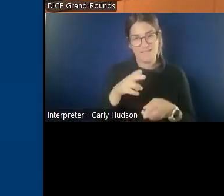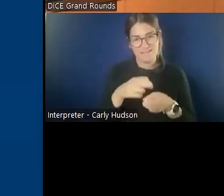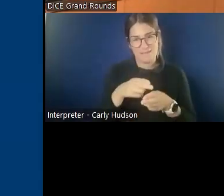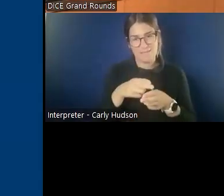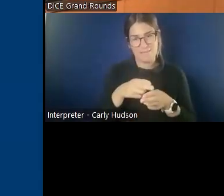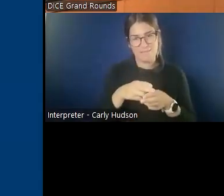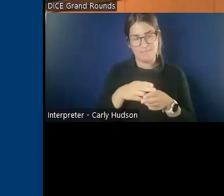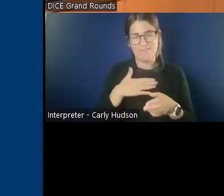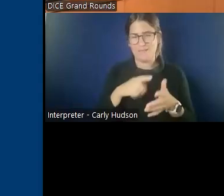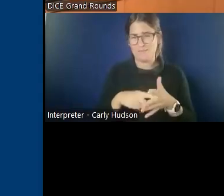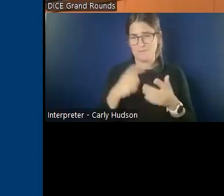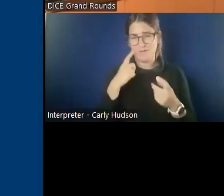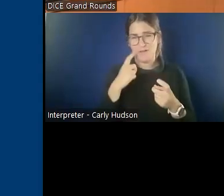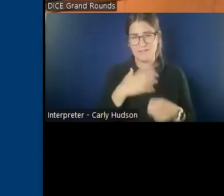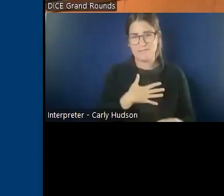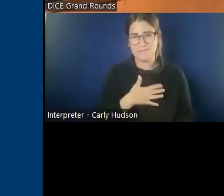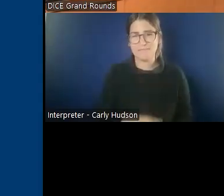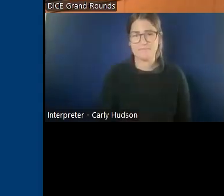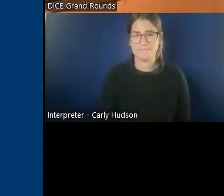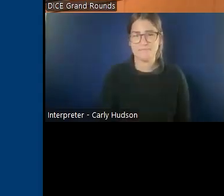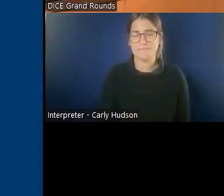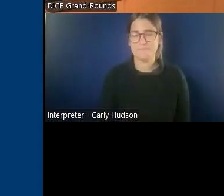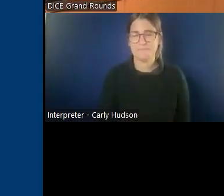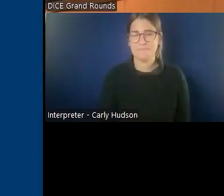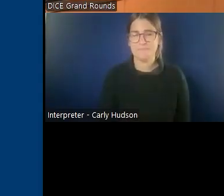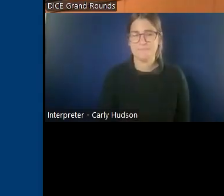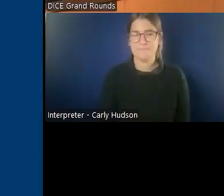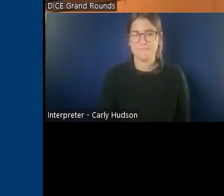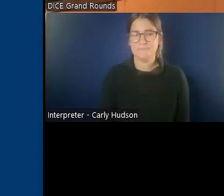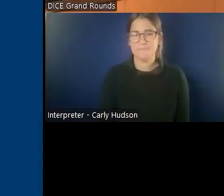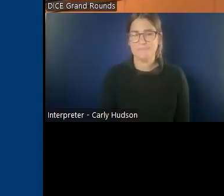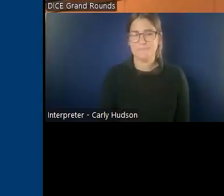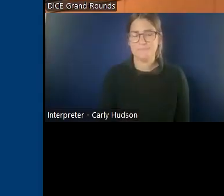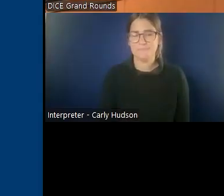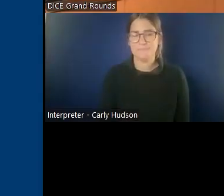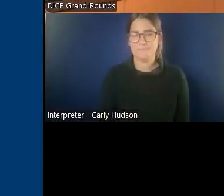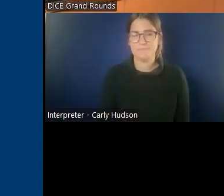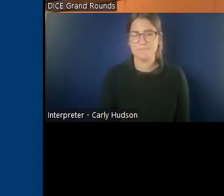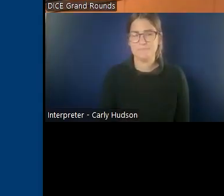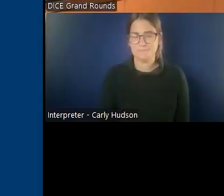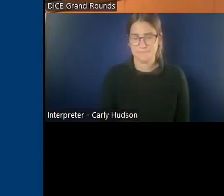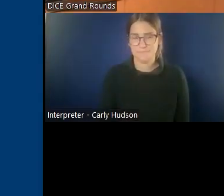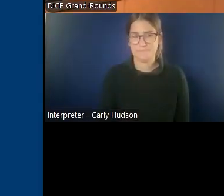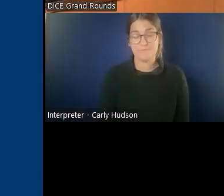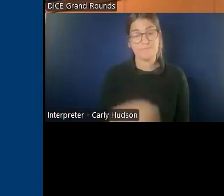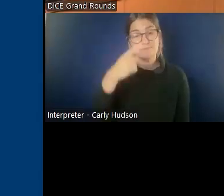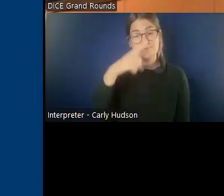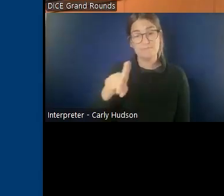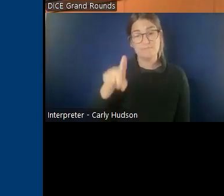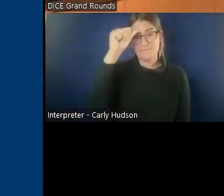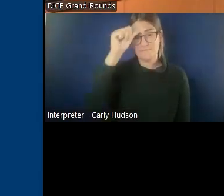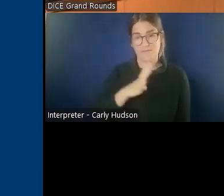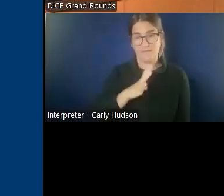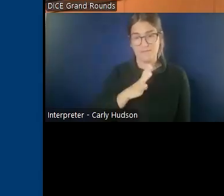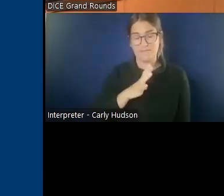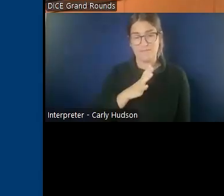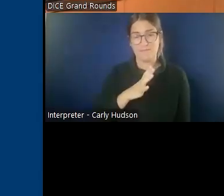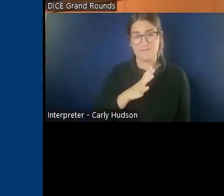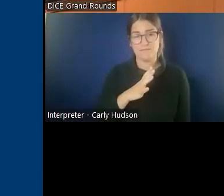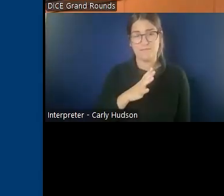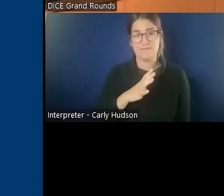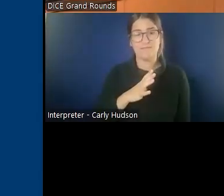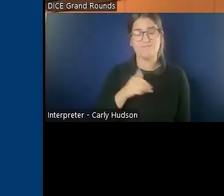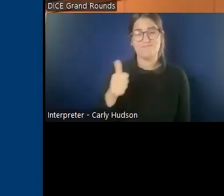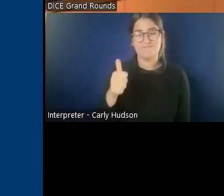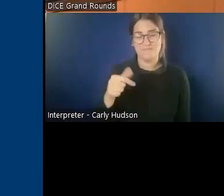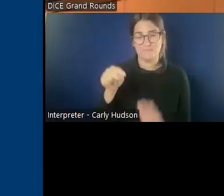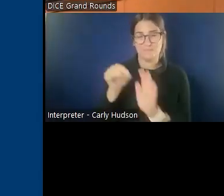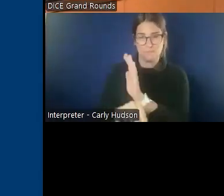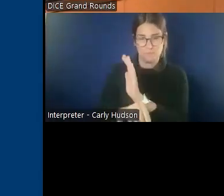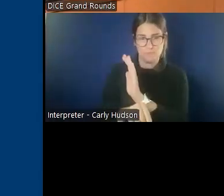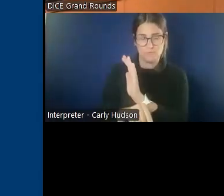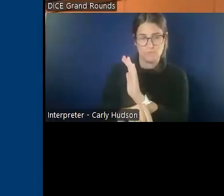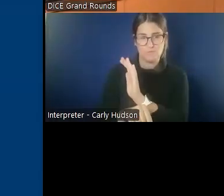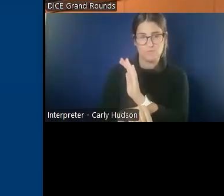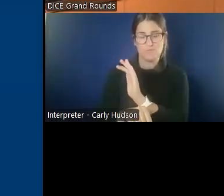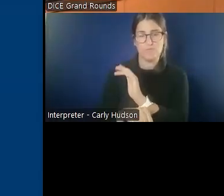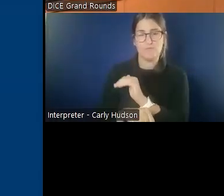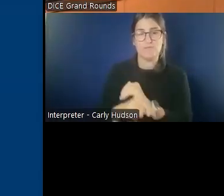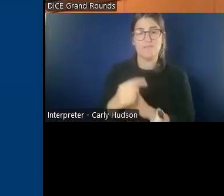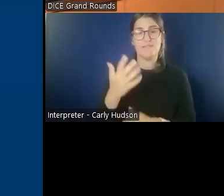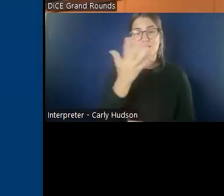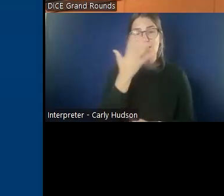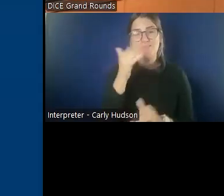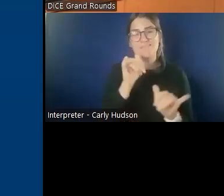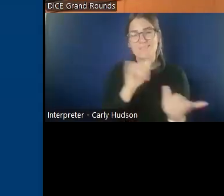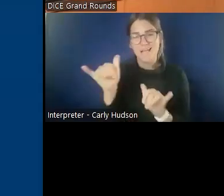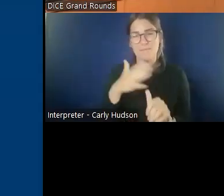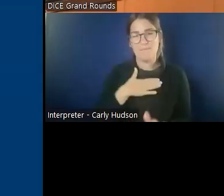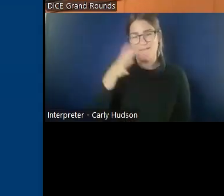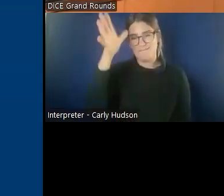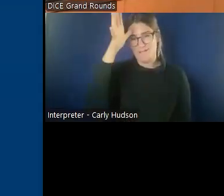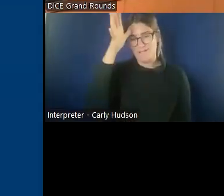crying and it was a time man who was murdered and he looked a lot like my father and he was his age